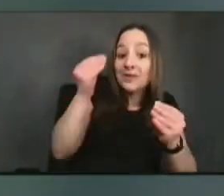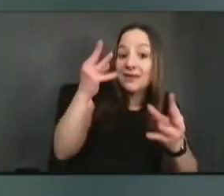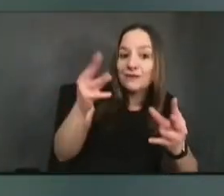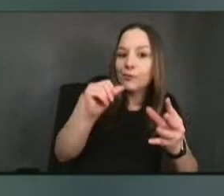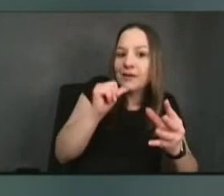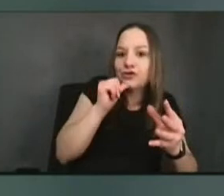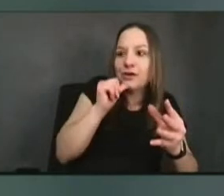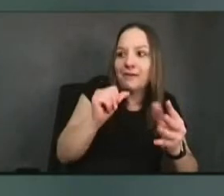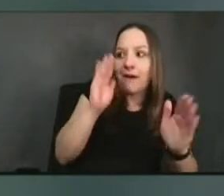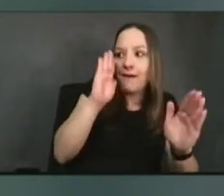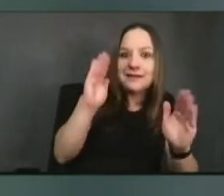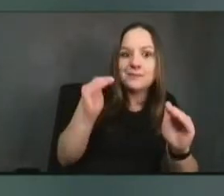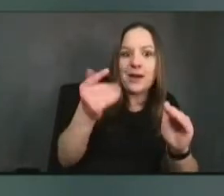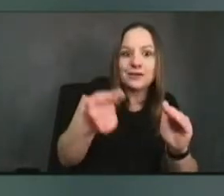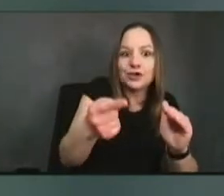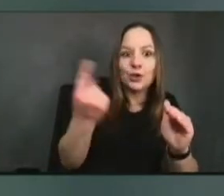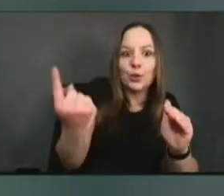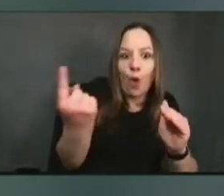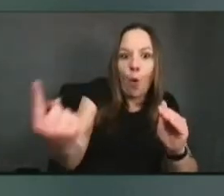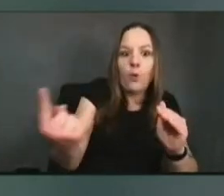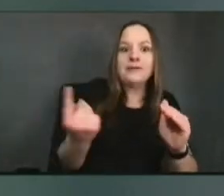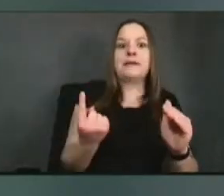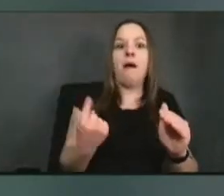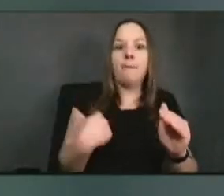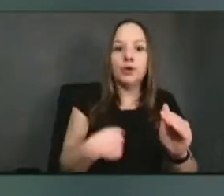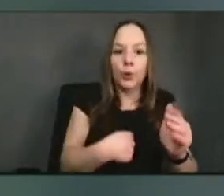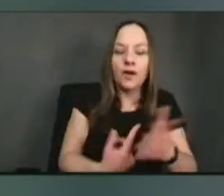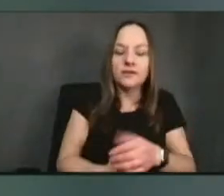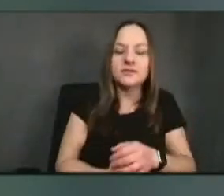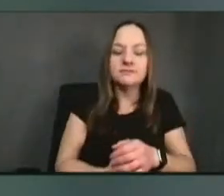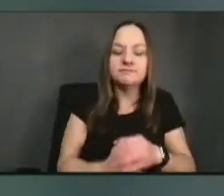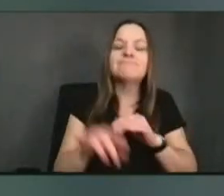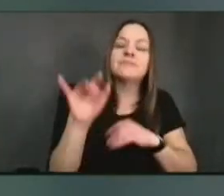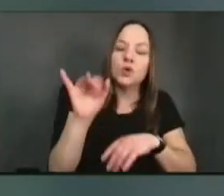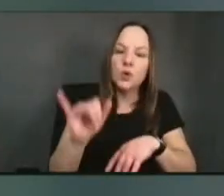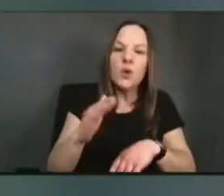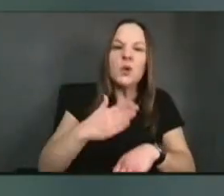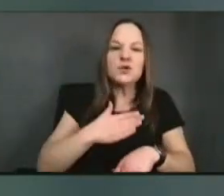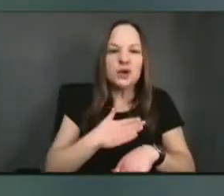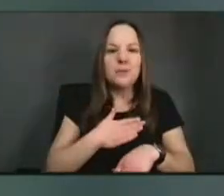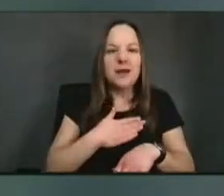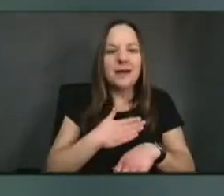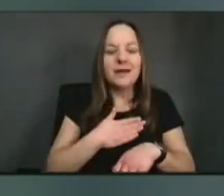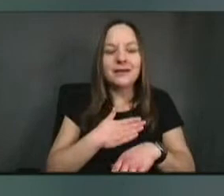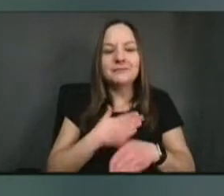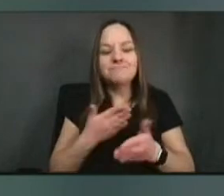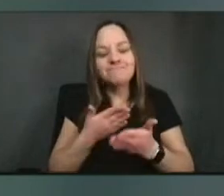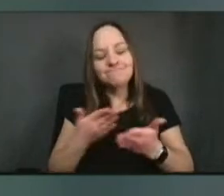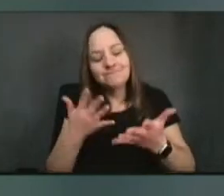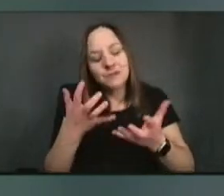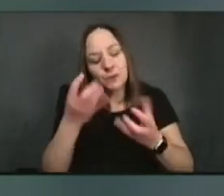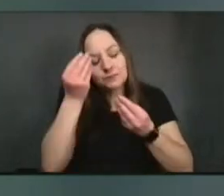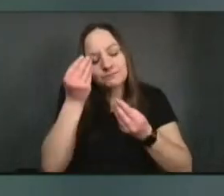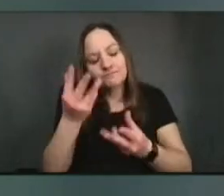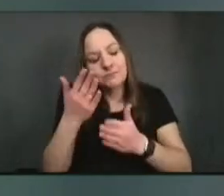out, not expecting everyone to come to us together. Older than theieces that I absolutely